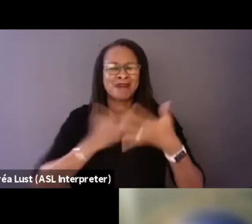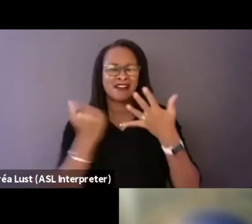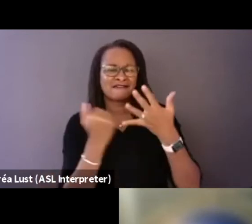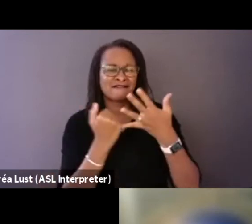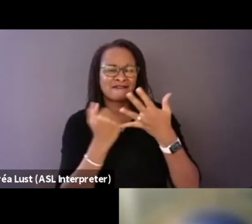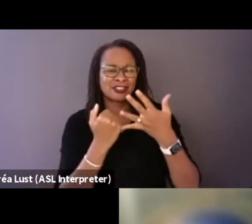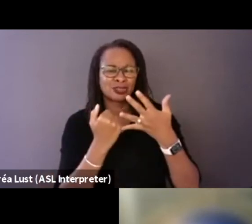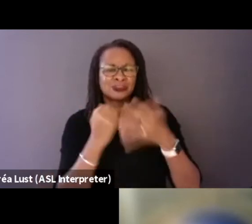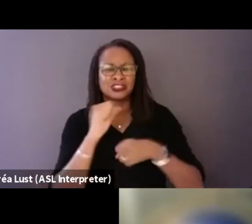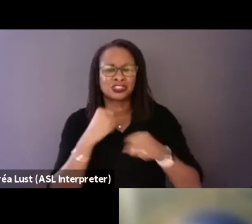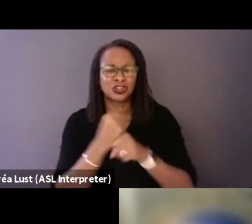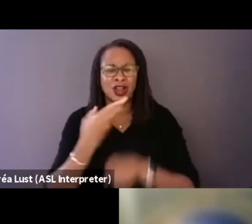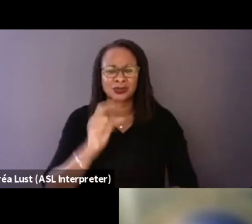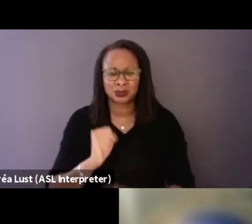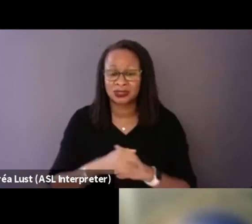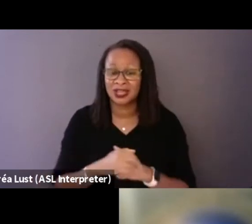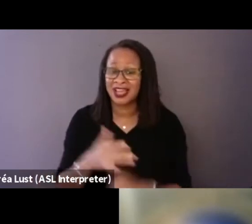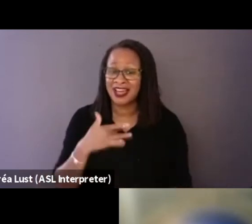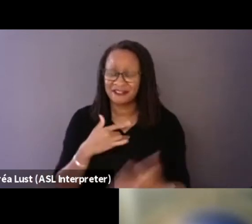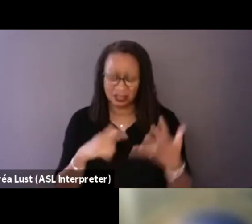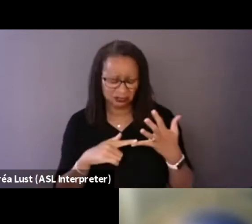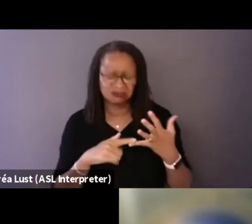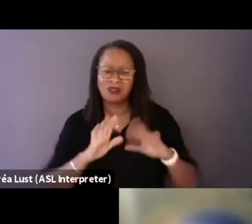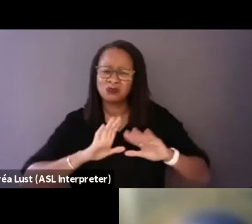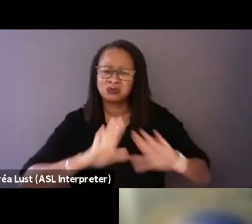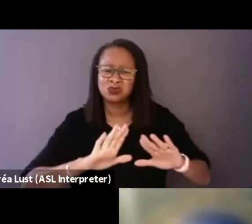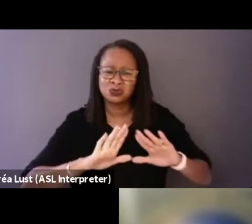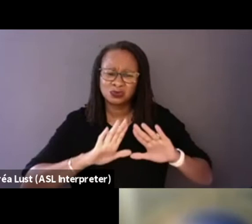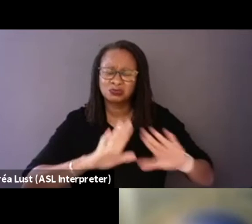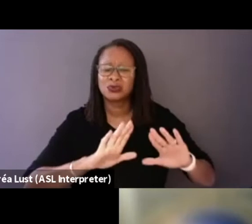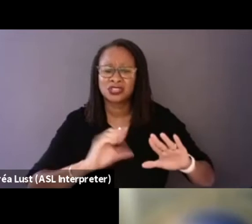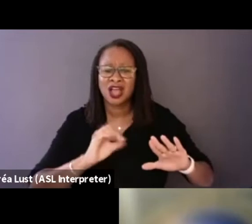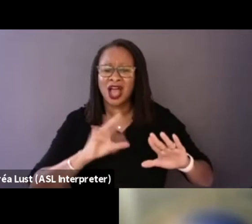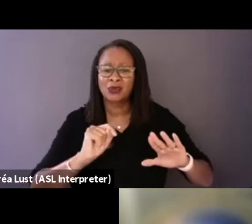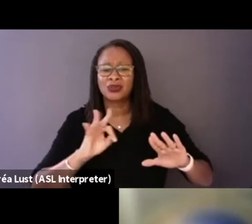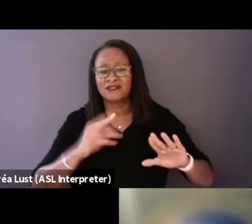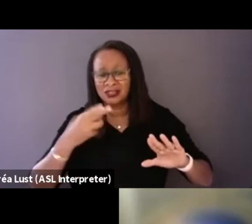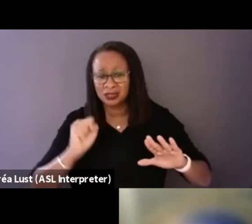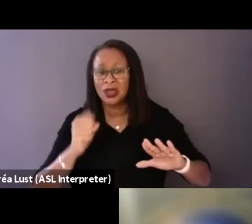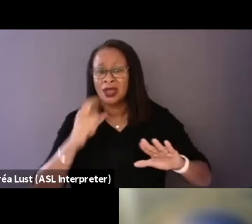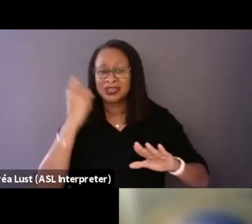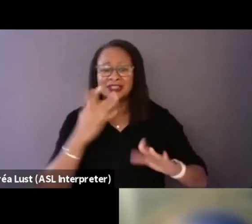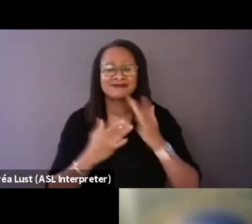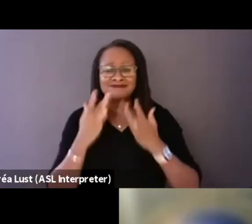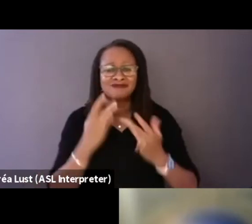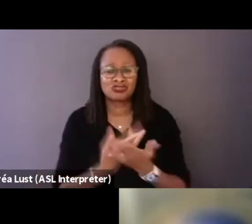There was a time where I felt like I was being pushed out of high school because of the lack of resources that I encountered at the time.